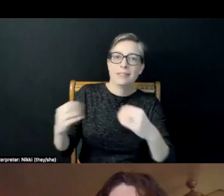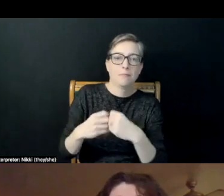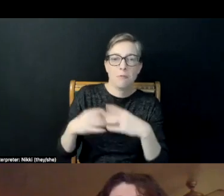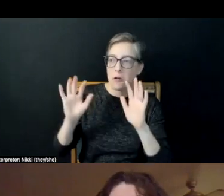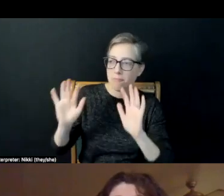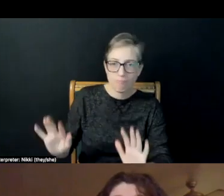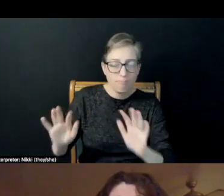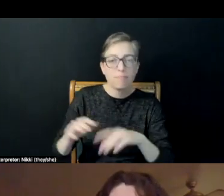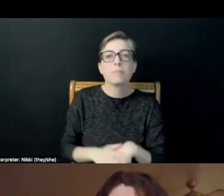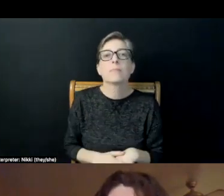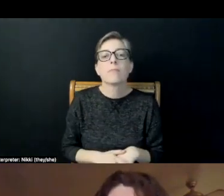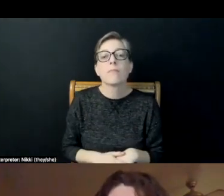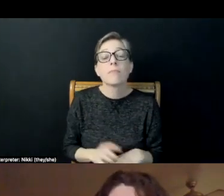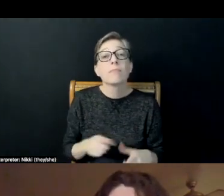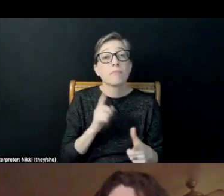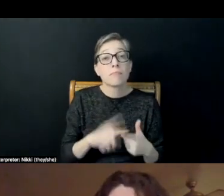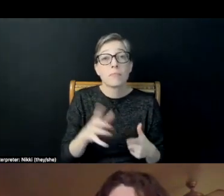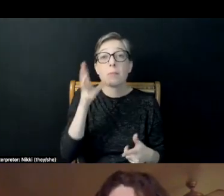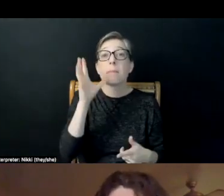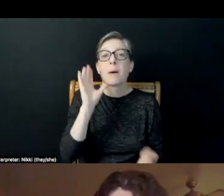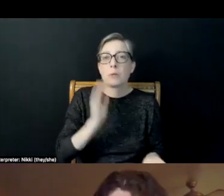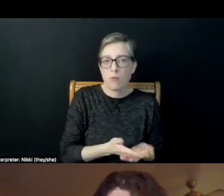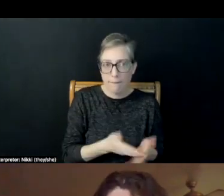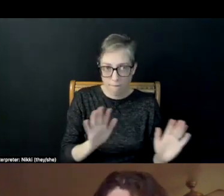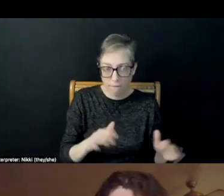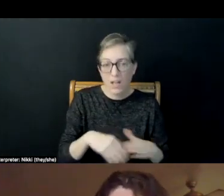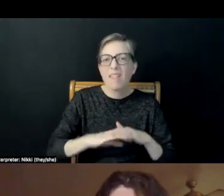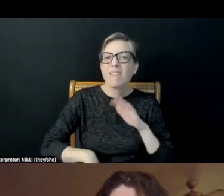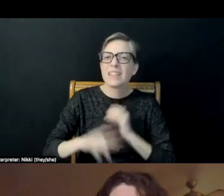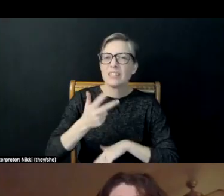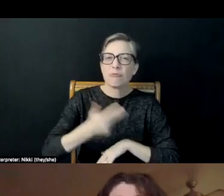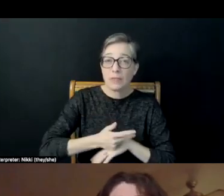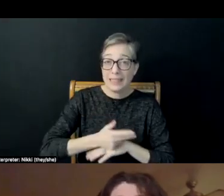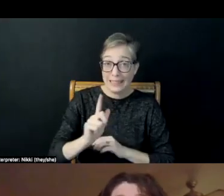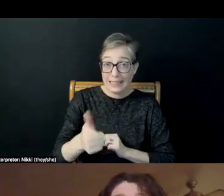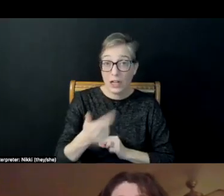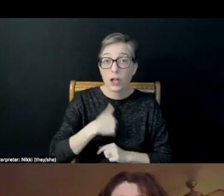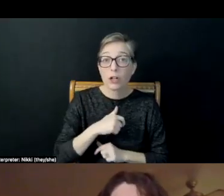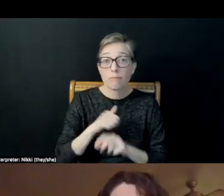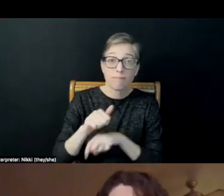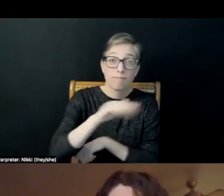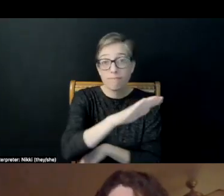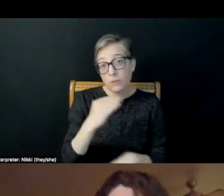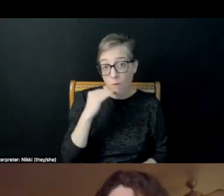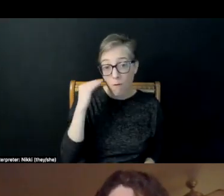we were sent home. I understand that everyone disabled or not benefits from a solid support system.